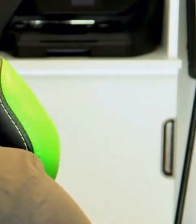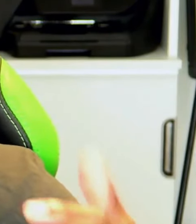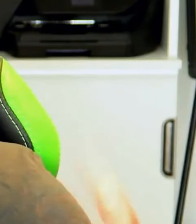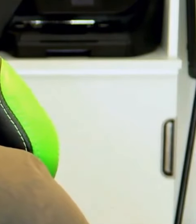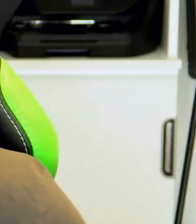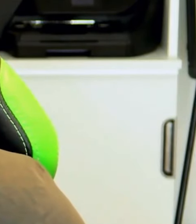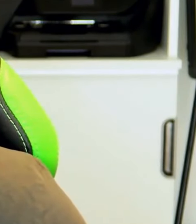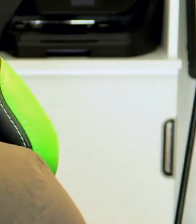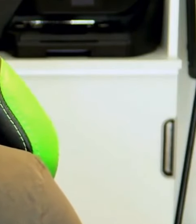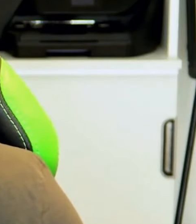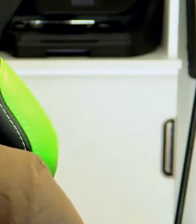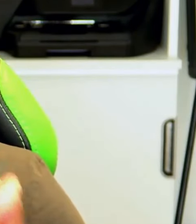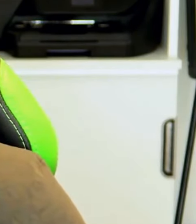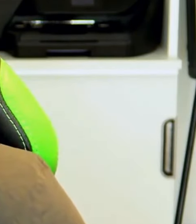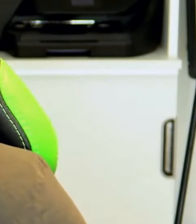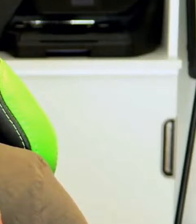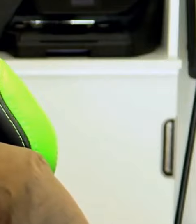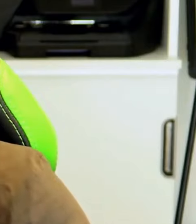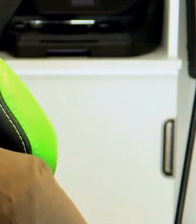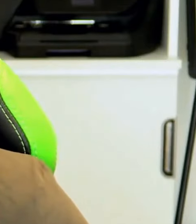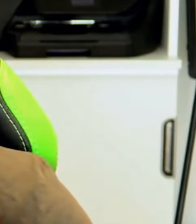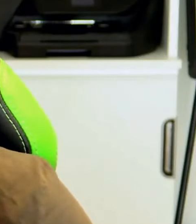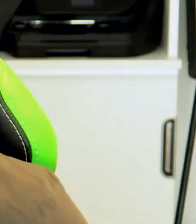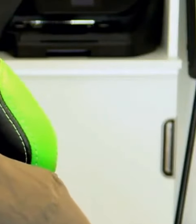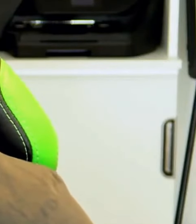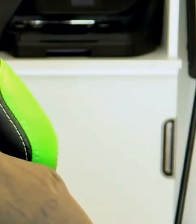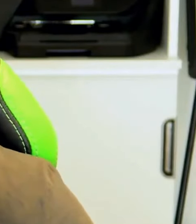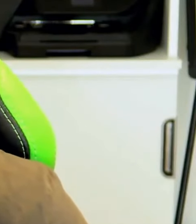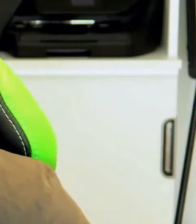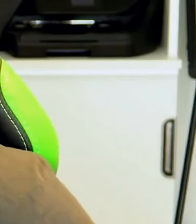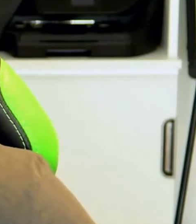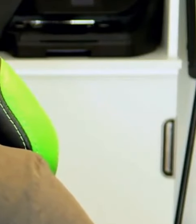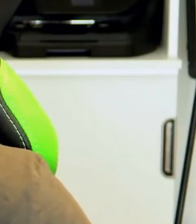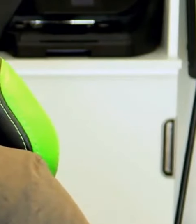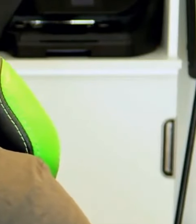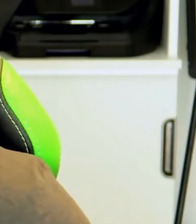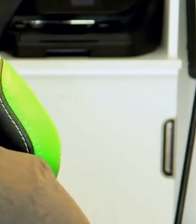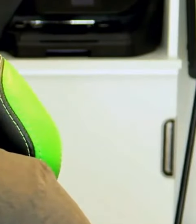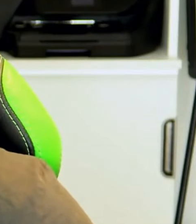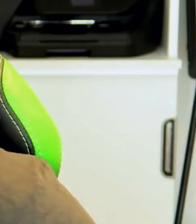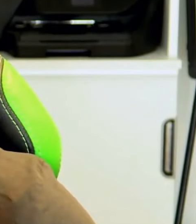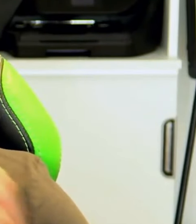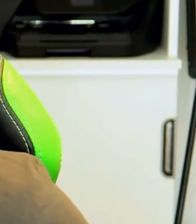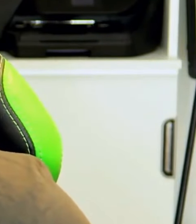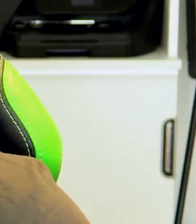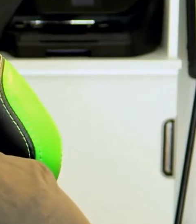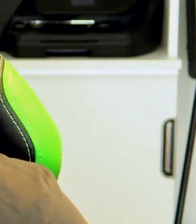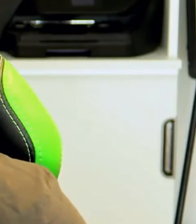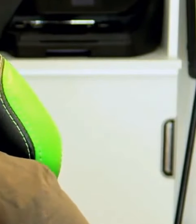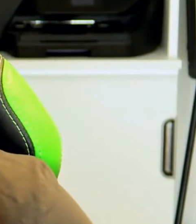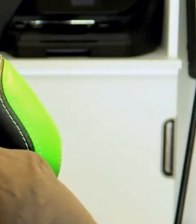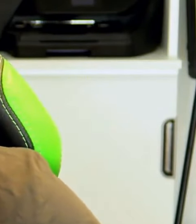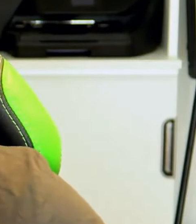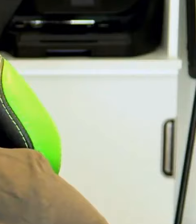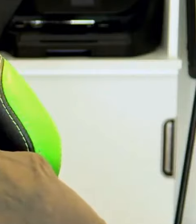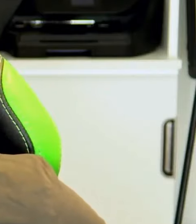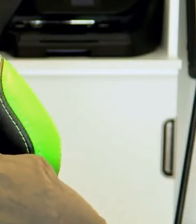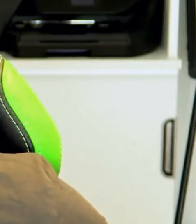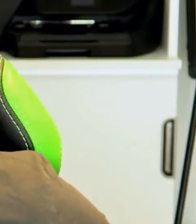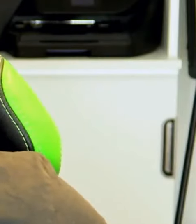OPPORTUNITY. I WAS ALSO A PART OF THE MINECRAFT LIVE SHOW BACK IN 2018